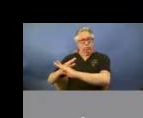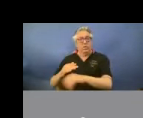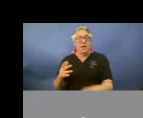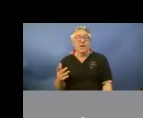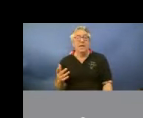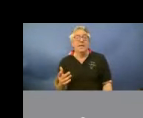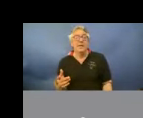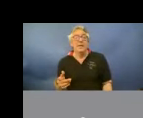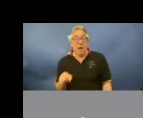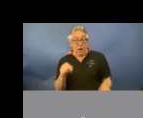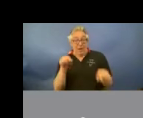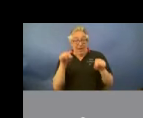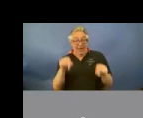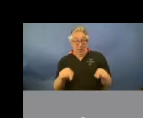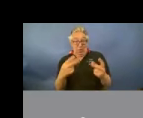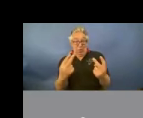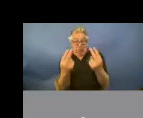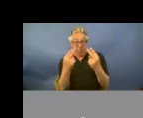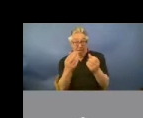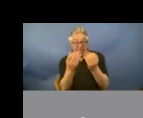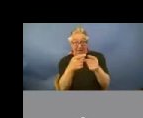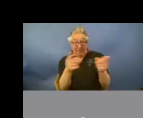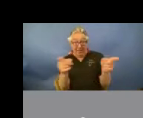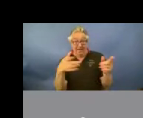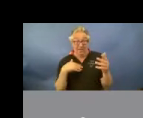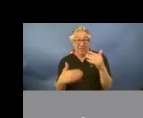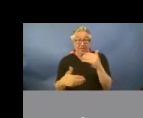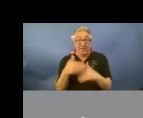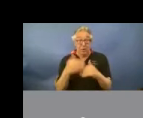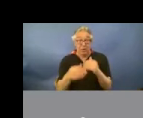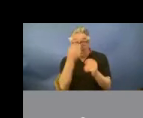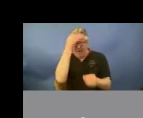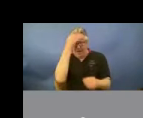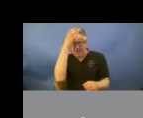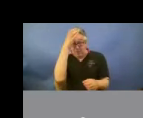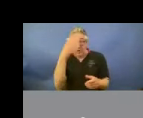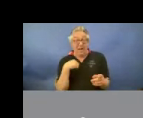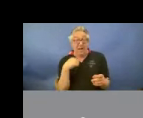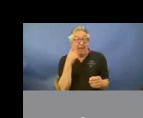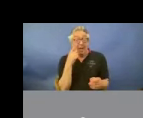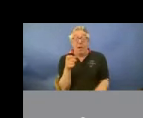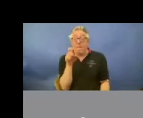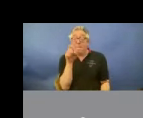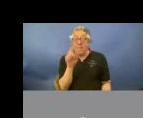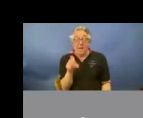For example, it is important to check what extra situation is faced by Women with Disabilities, or young Girls with Disabilities.